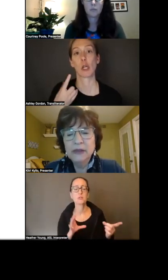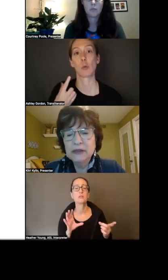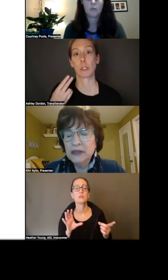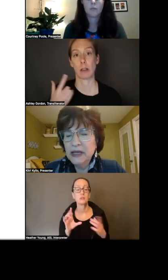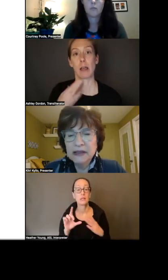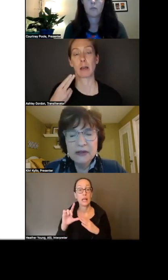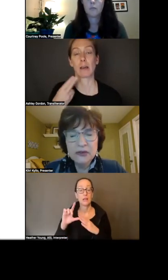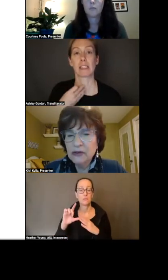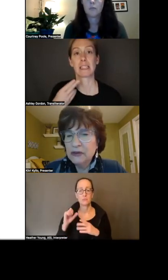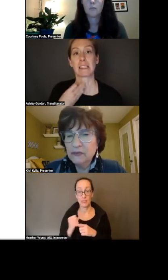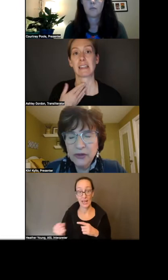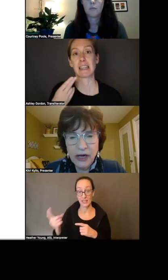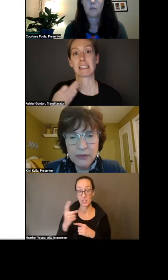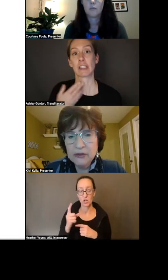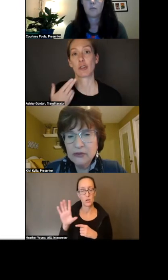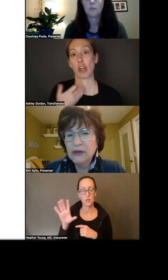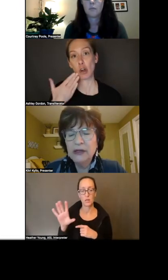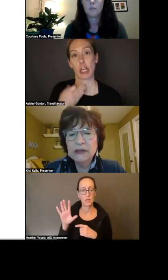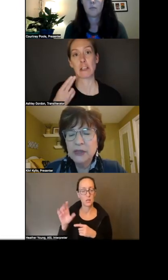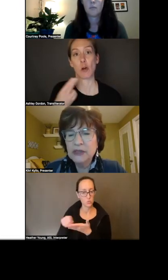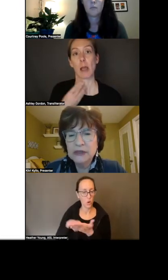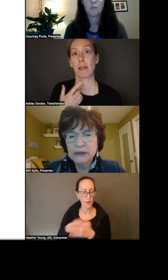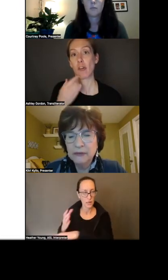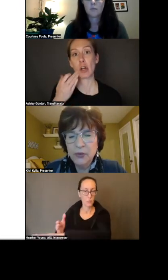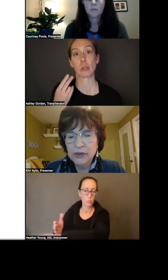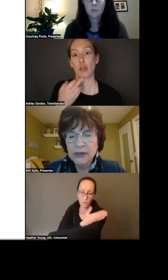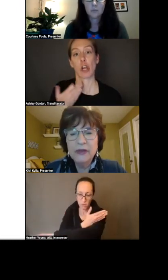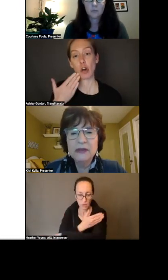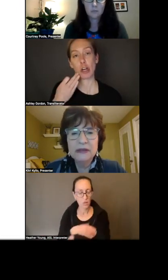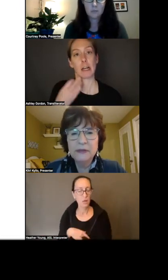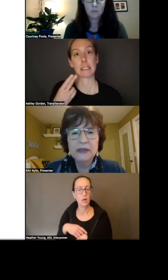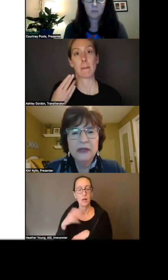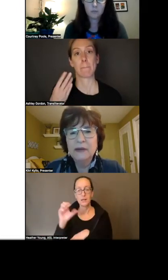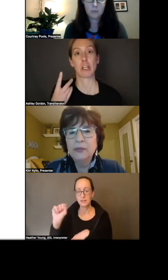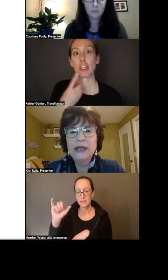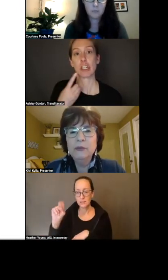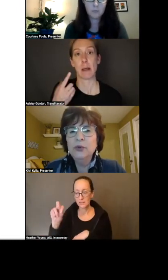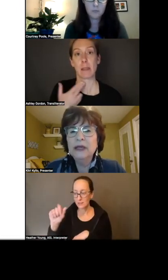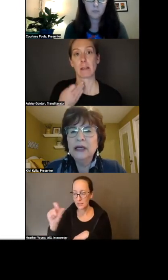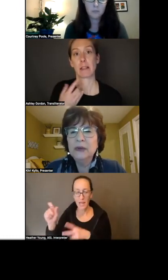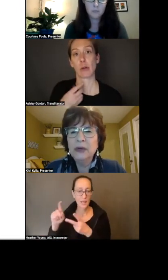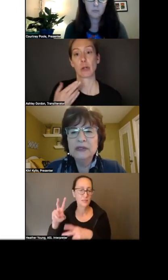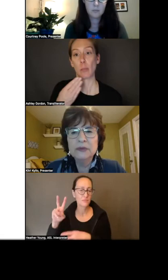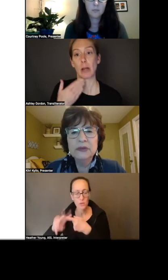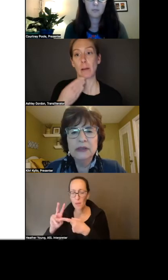His syntax is greater, his vocabulary is greater, he has much more depth in his language. A boy name Rudi climbed the mountains in Switzerland.